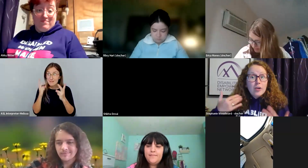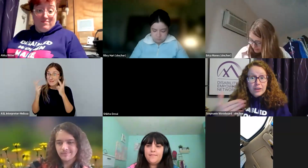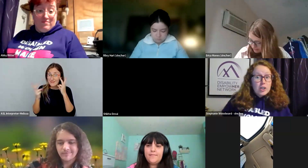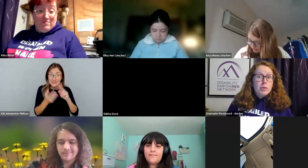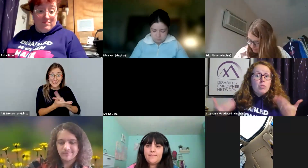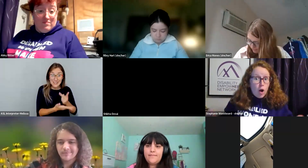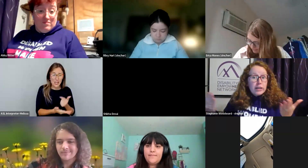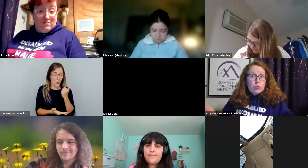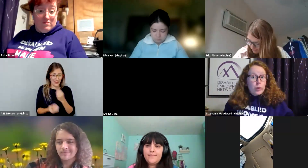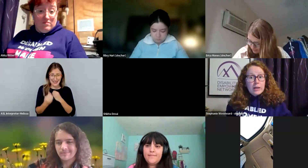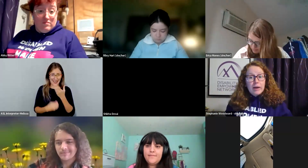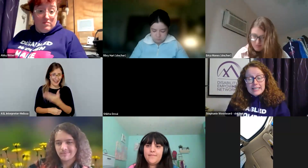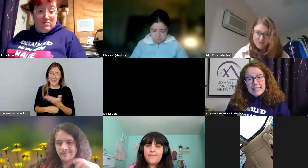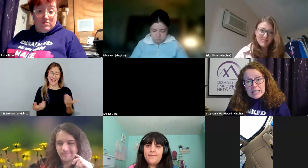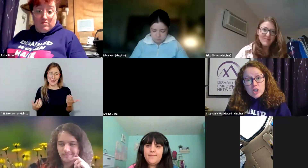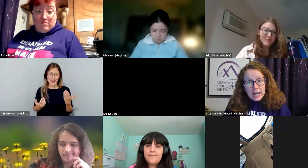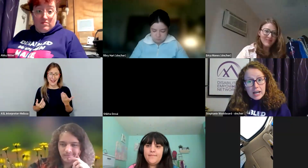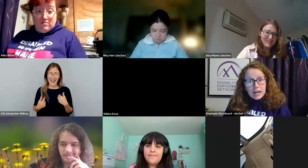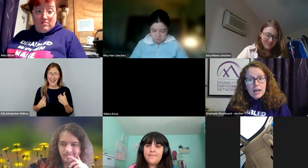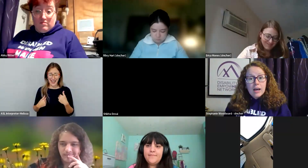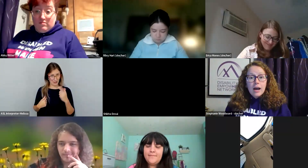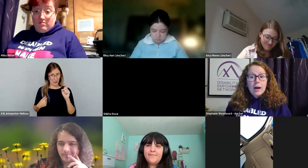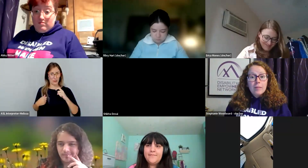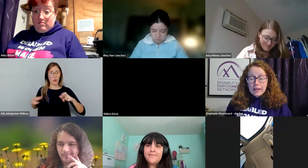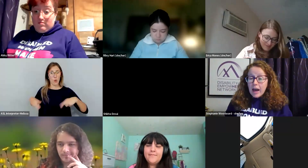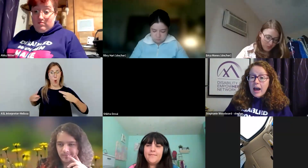eat at least 90% of the places I gladly eat at if I saw the kitchen and I